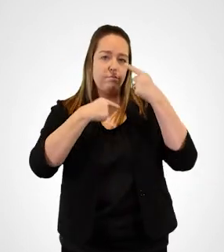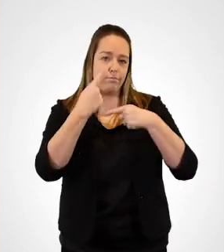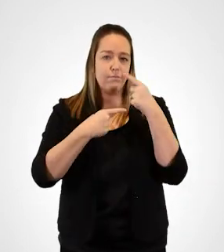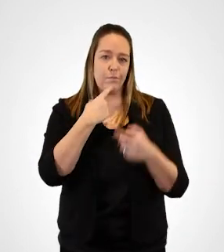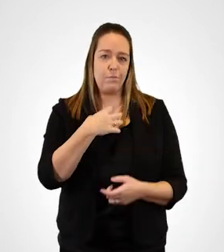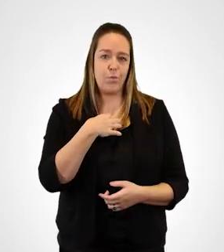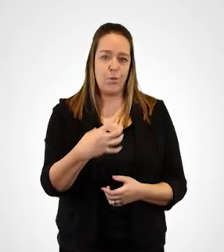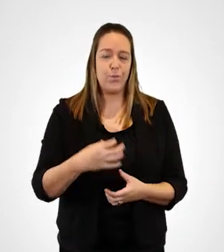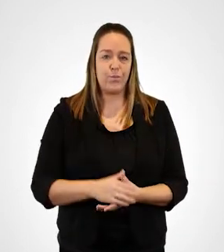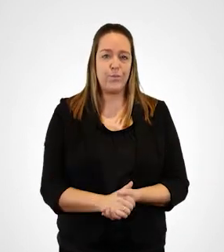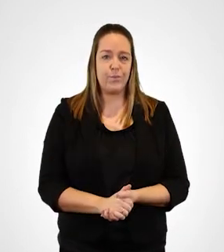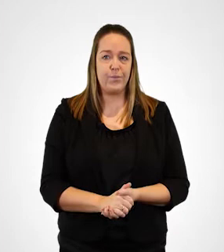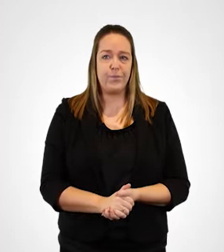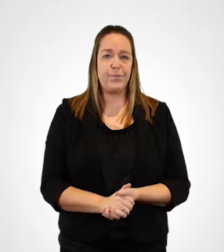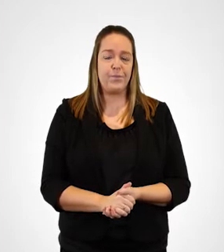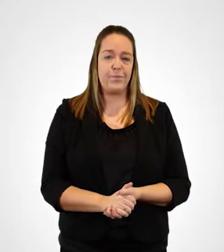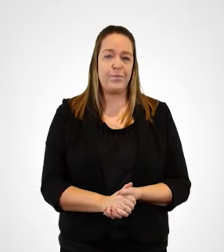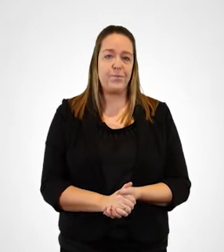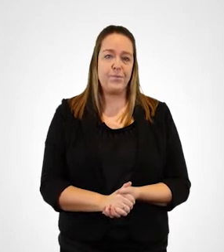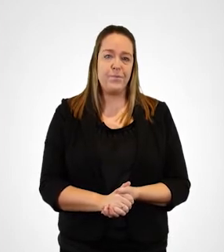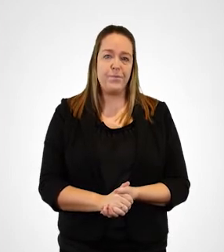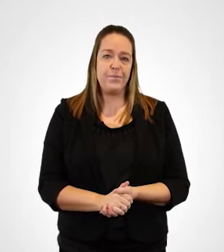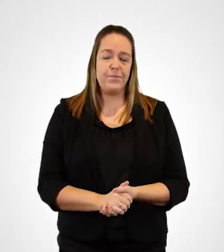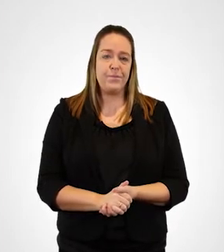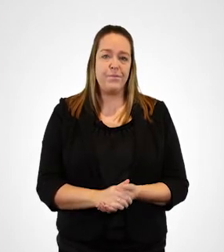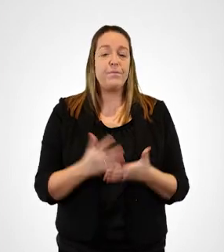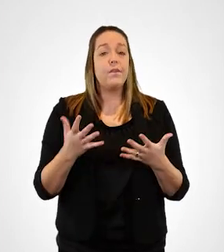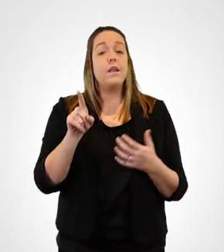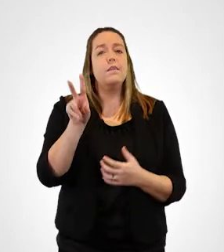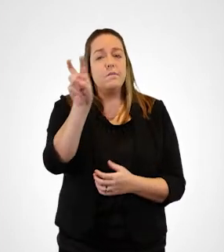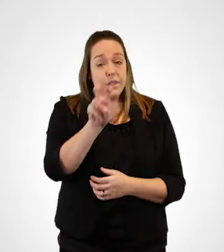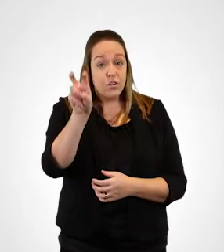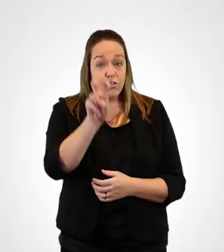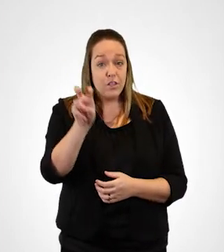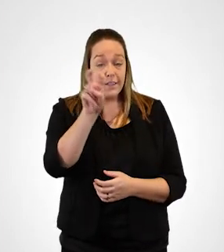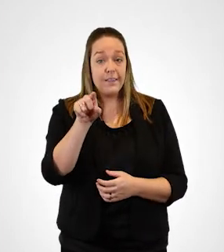where I'm actually going to talk about this in considerable detail, but in essence speechreading